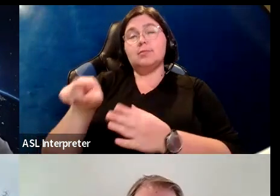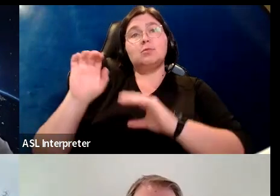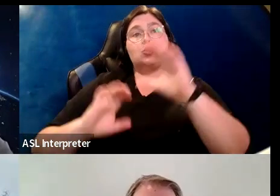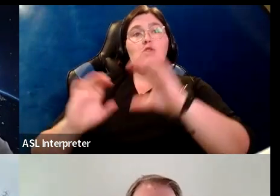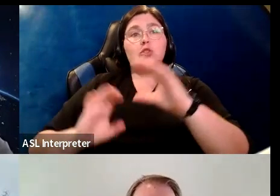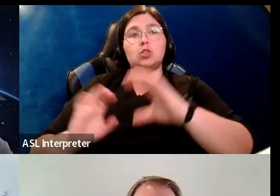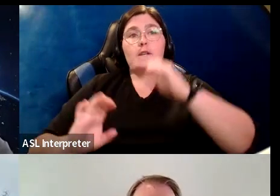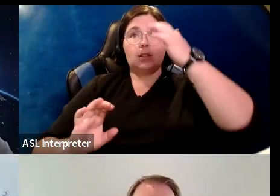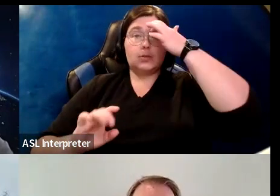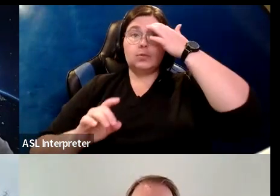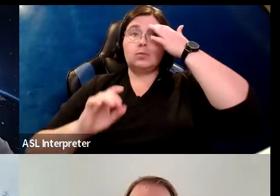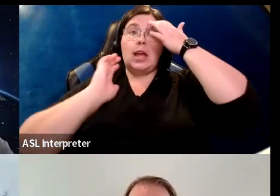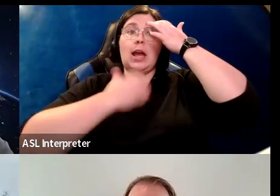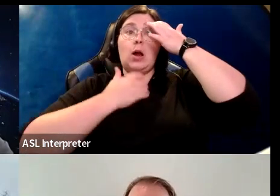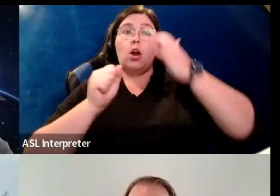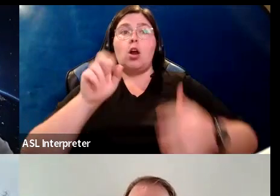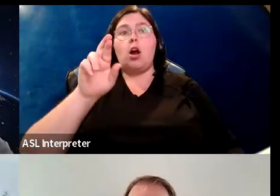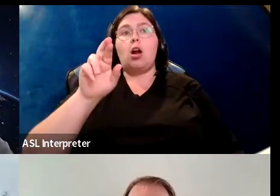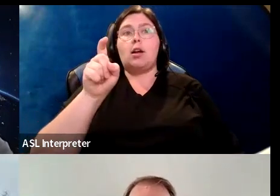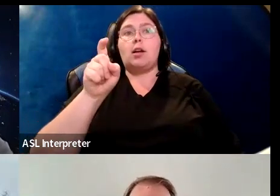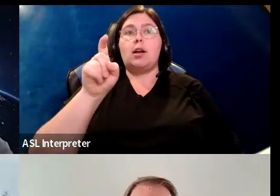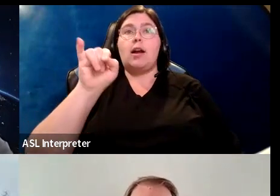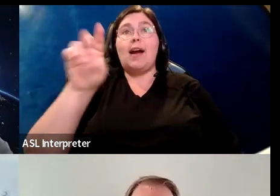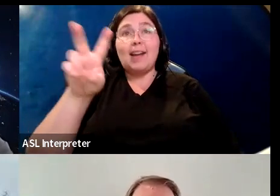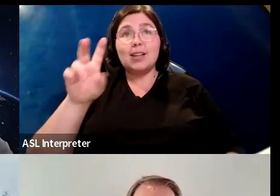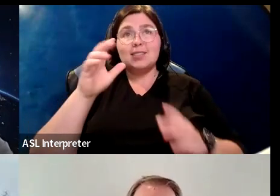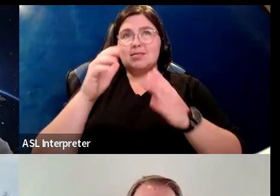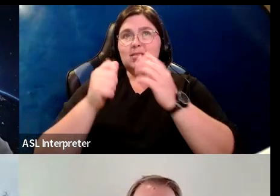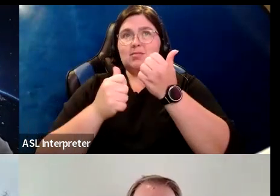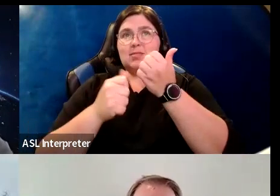One of our arXiv assistants is going to post that there. So if anyone wants to follow along,